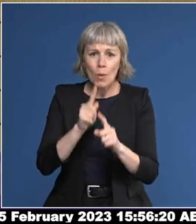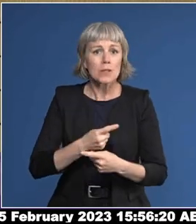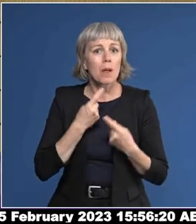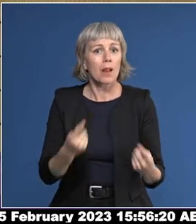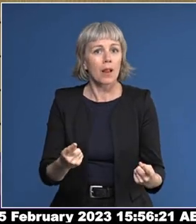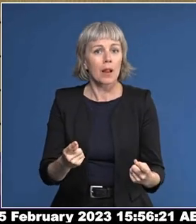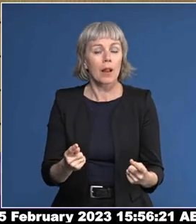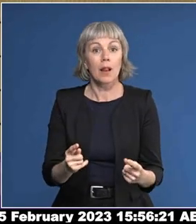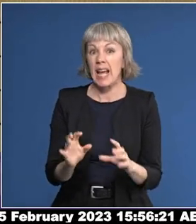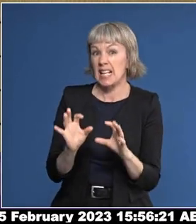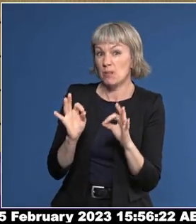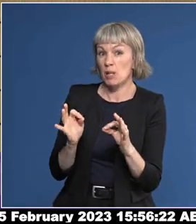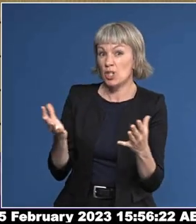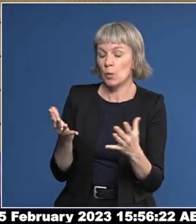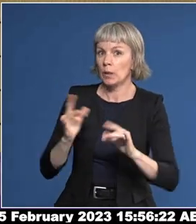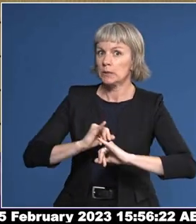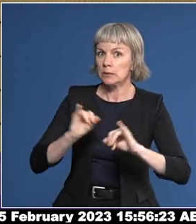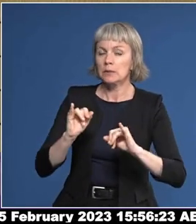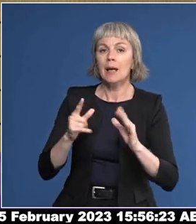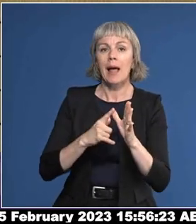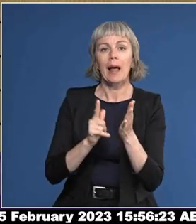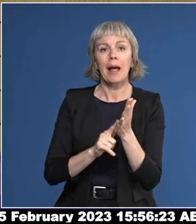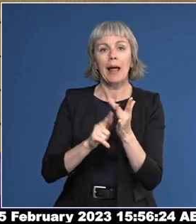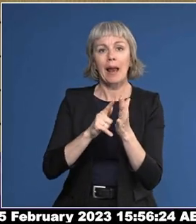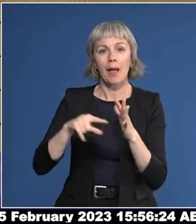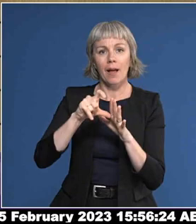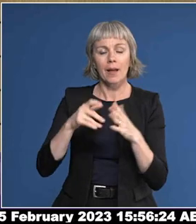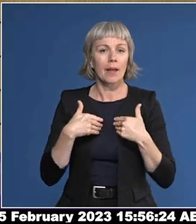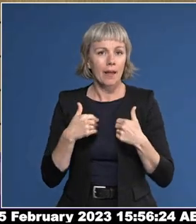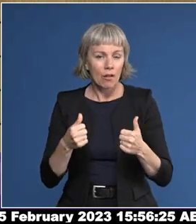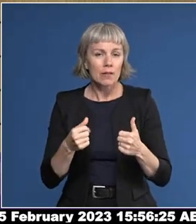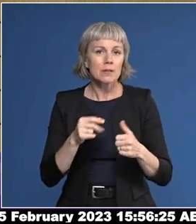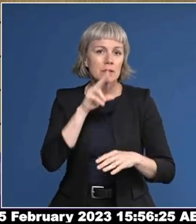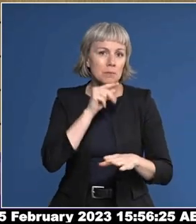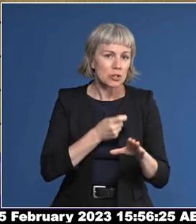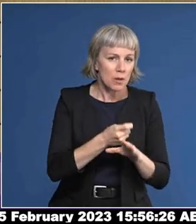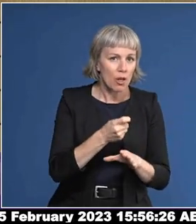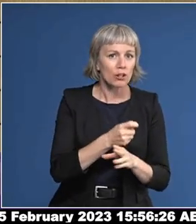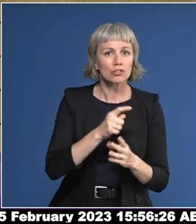So therapists, speech pathologists, occupational therapists, psychologists.